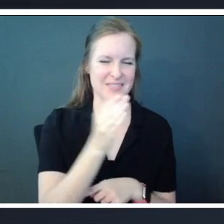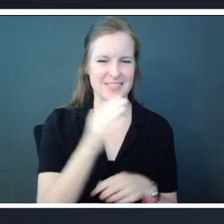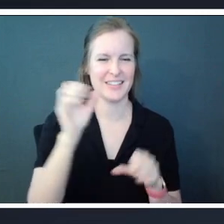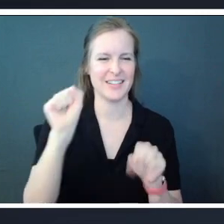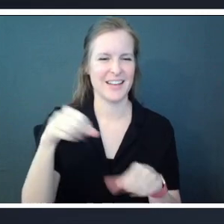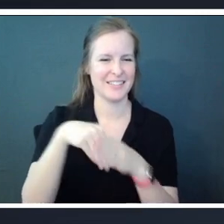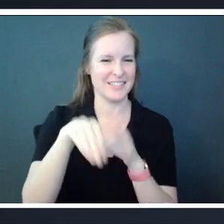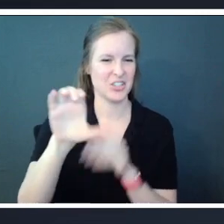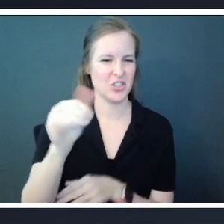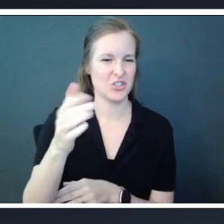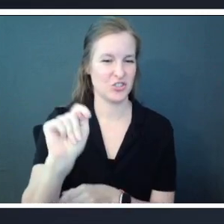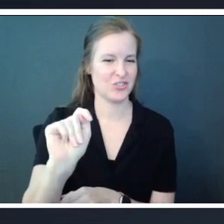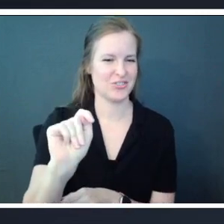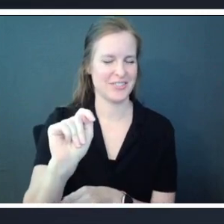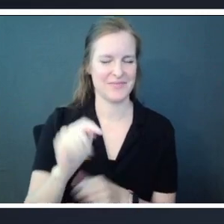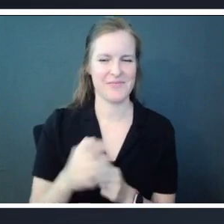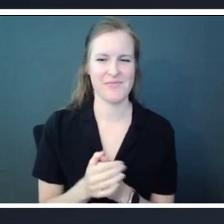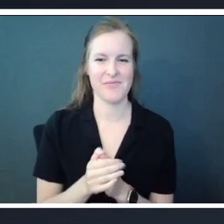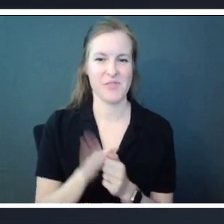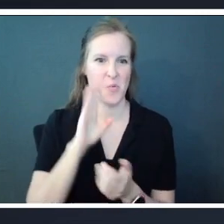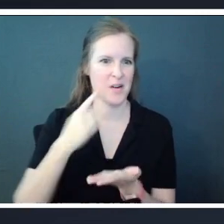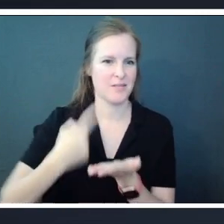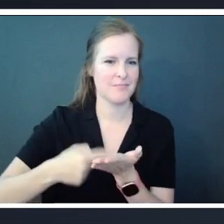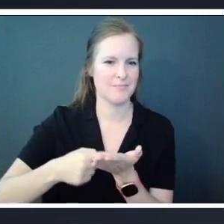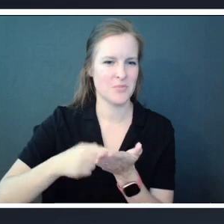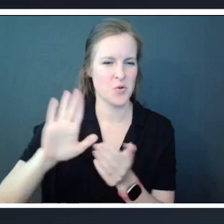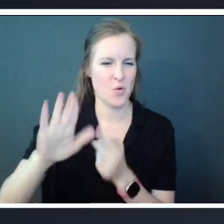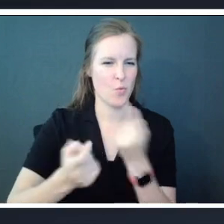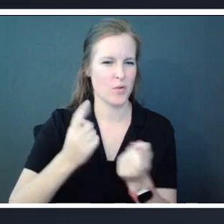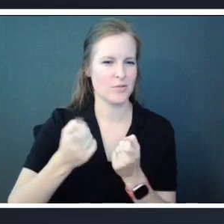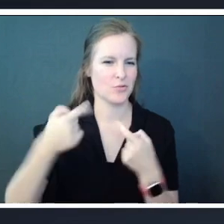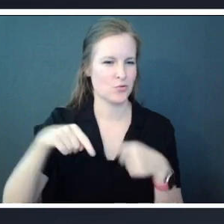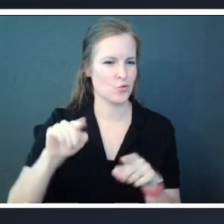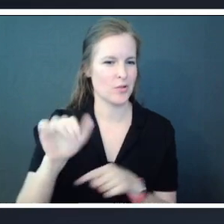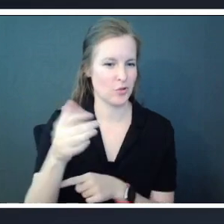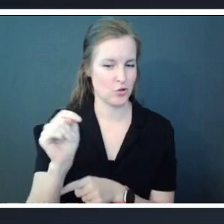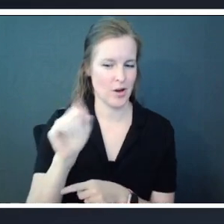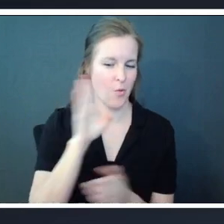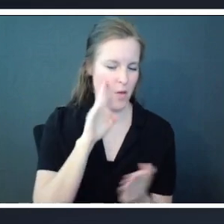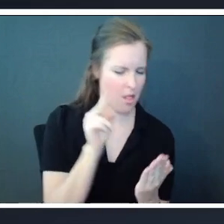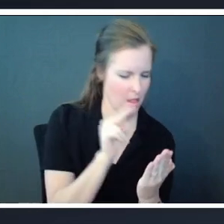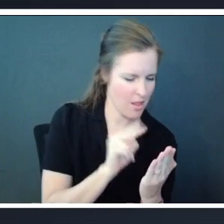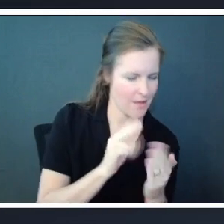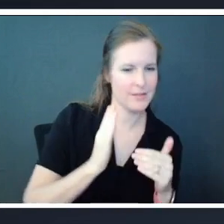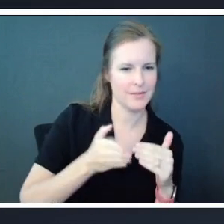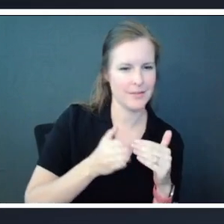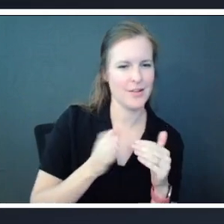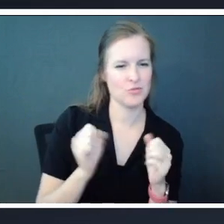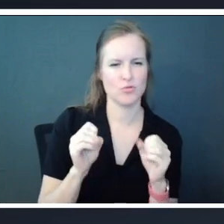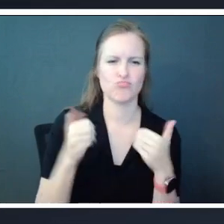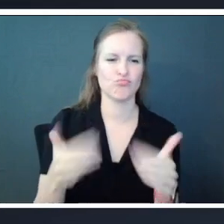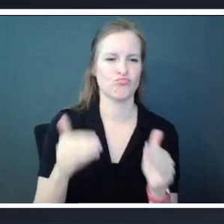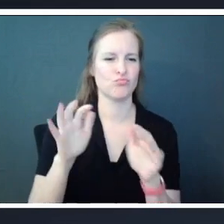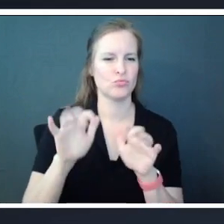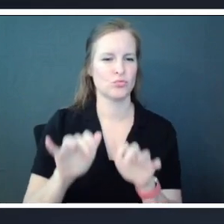to us at the end. So, put them in anytime and we'll gather them. Okay. Next slide.